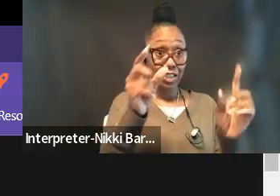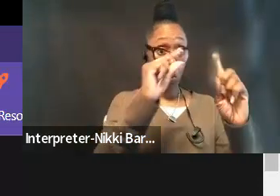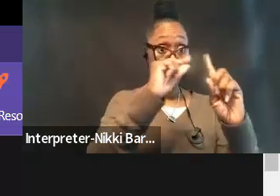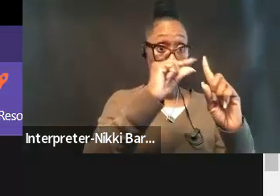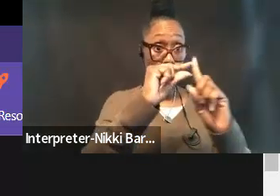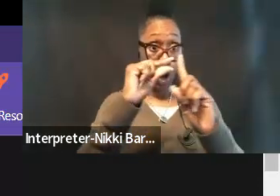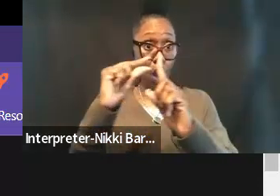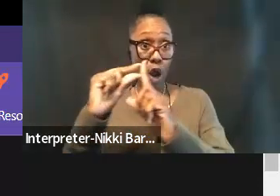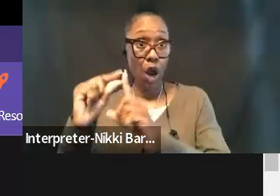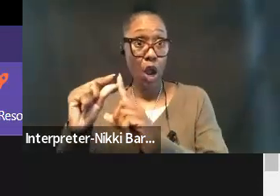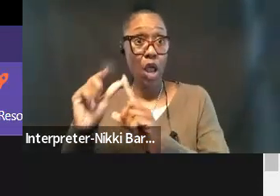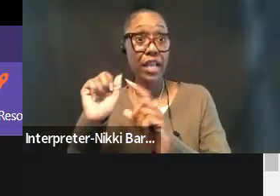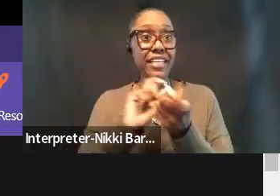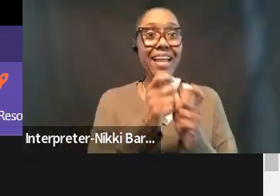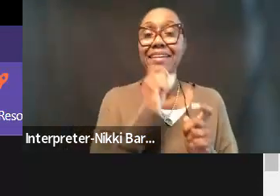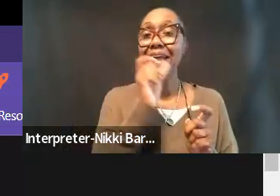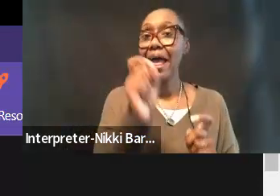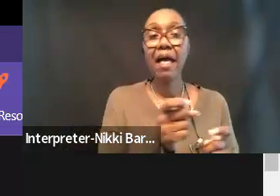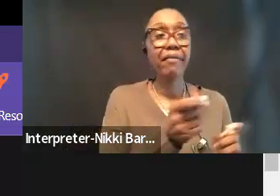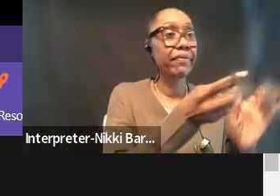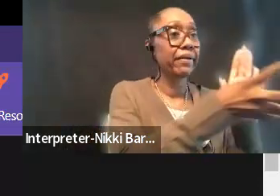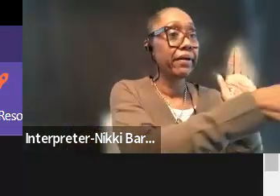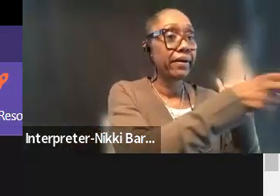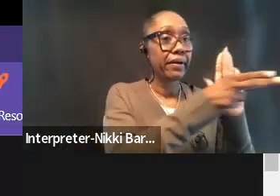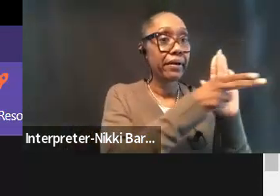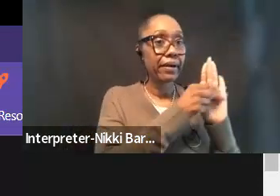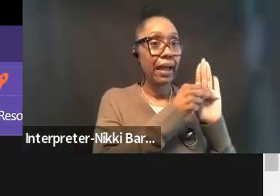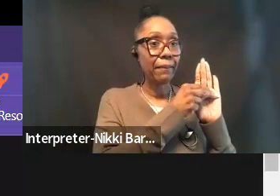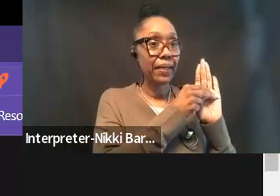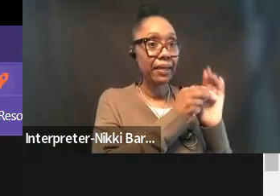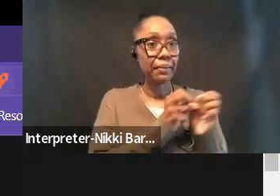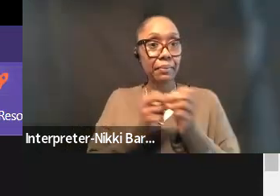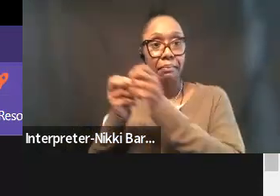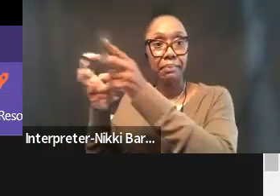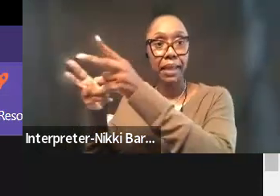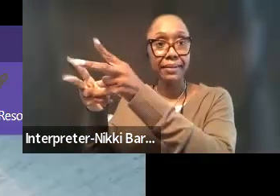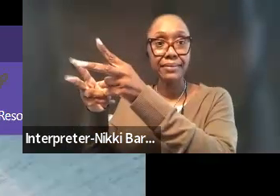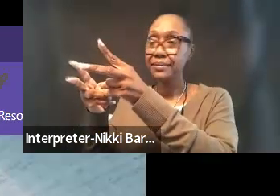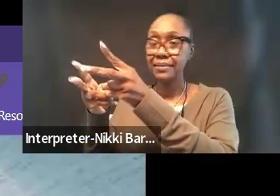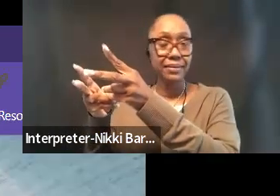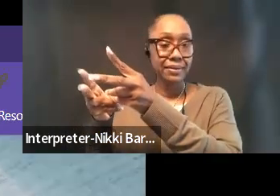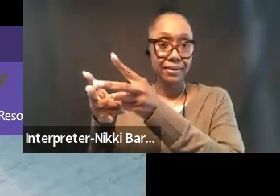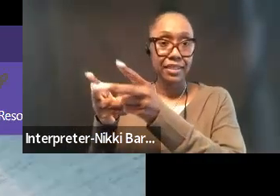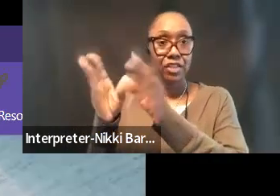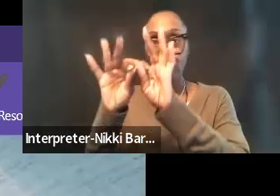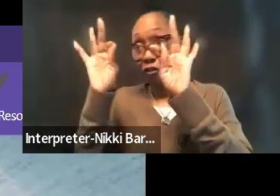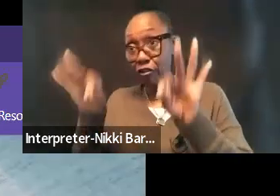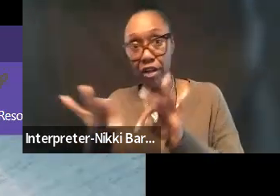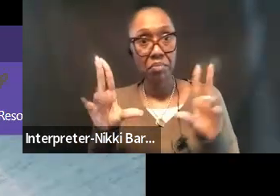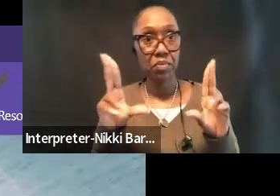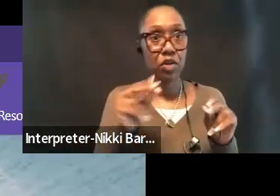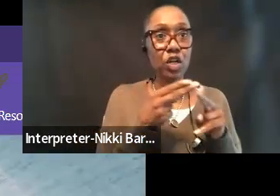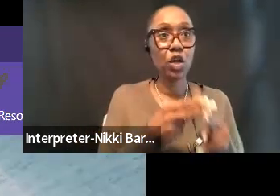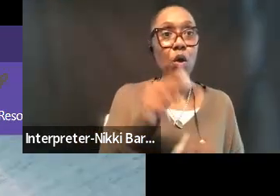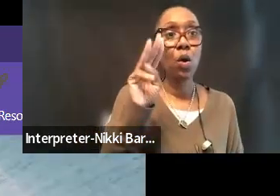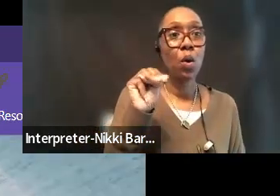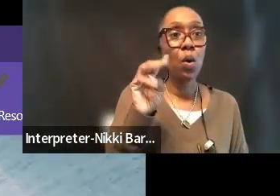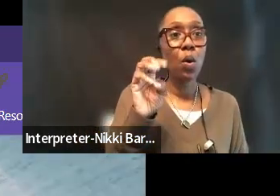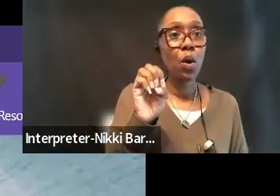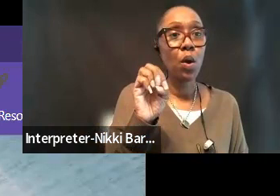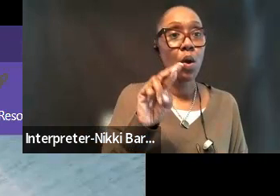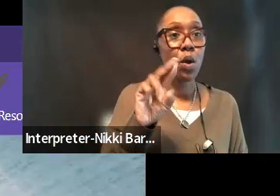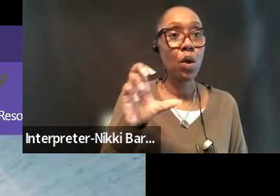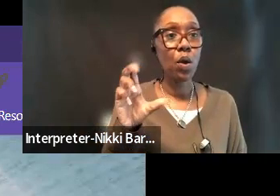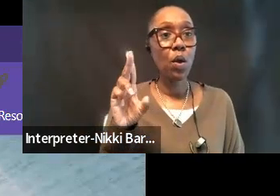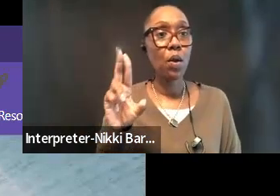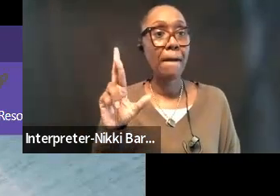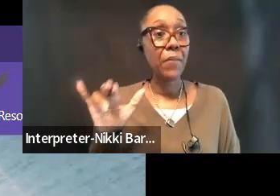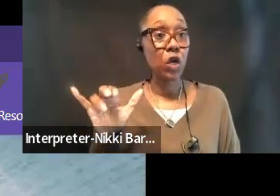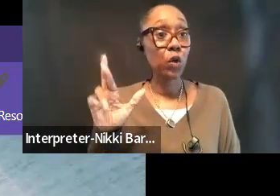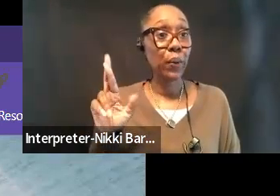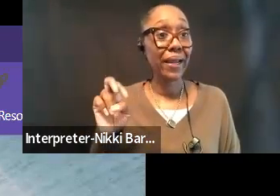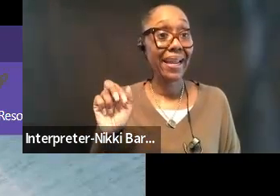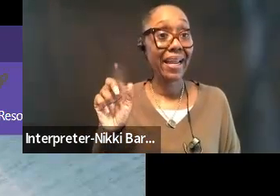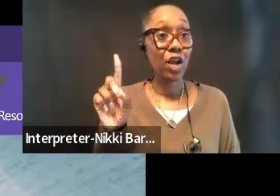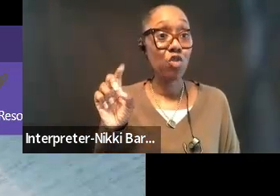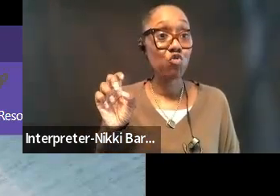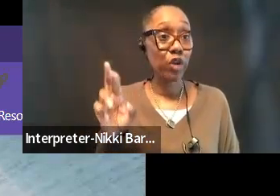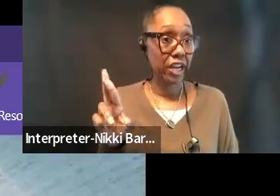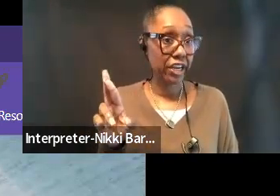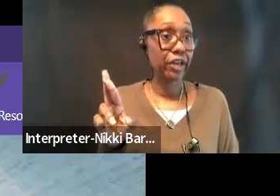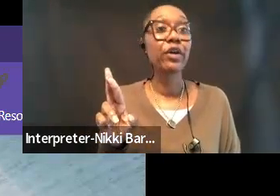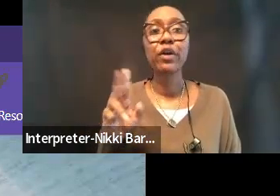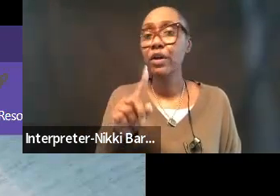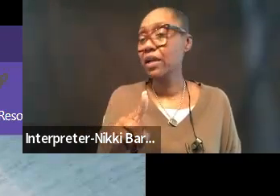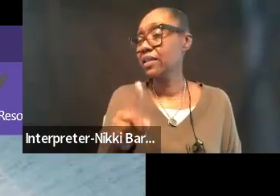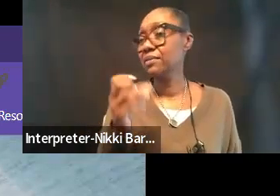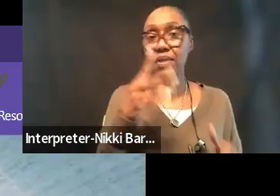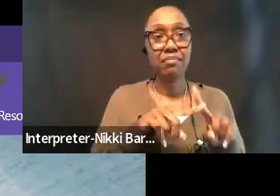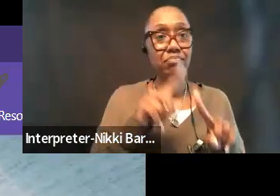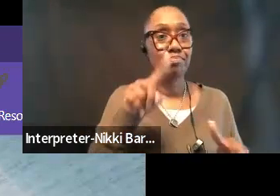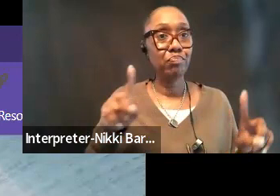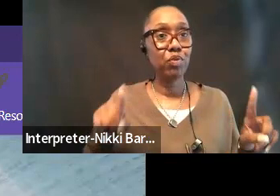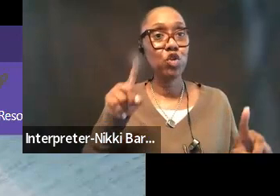And it's called. It's called a Mercury Reader. And it's one of many Google Chrome add-ins that you could put into this students Chromebook.